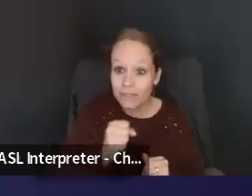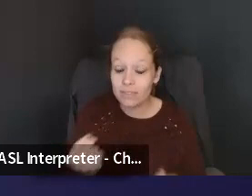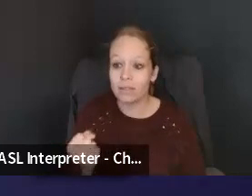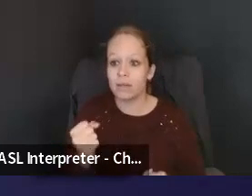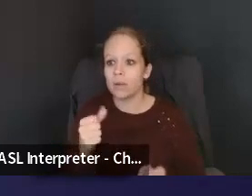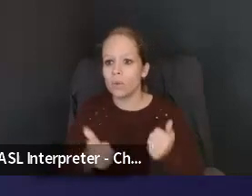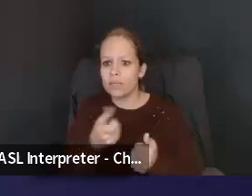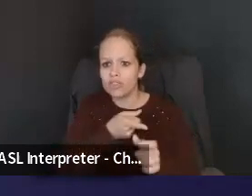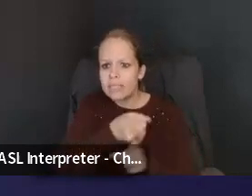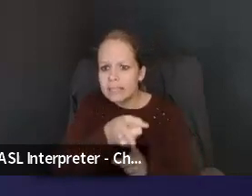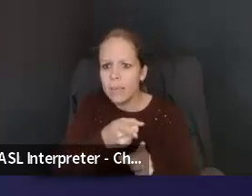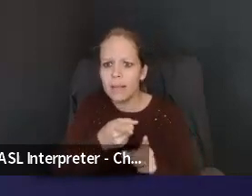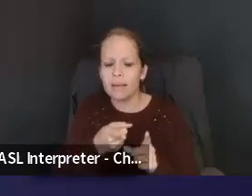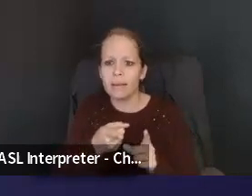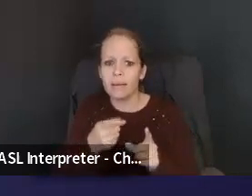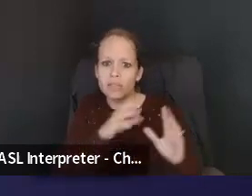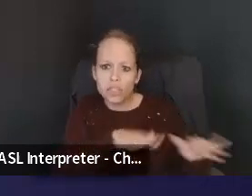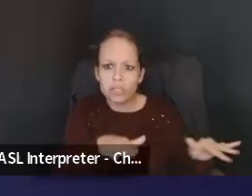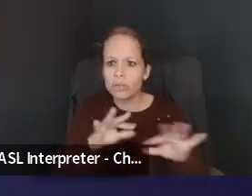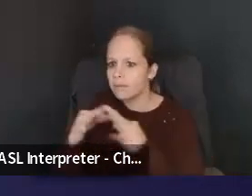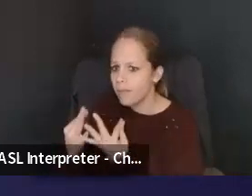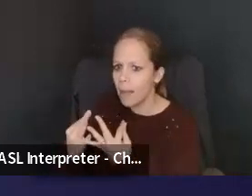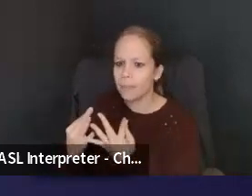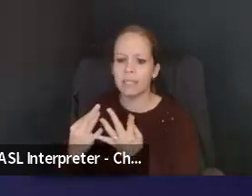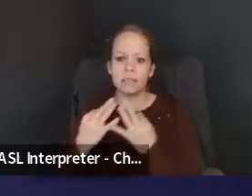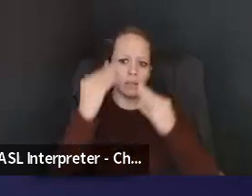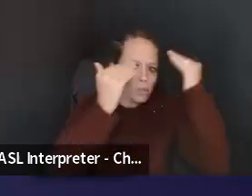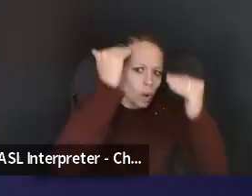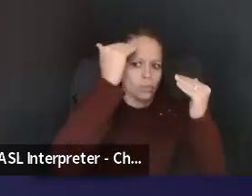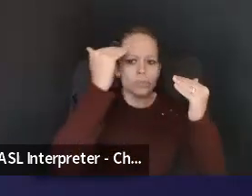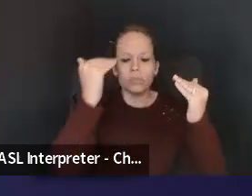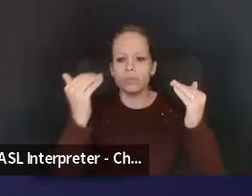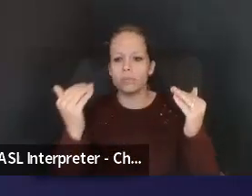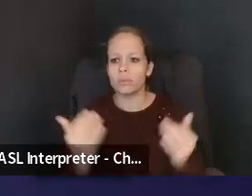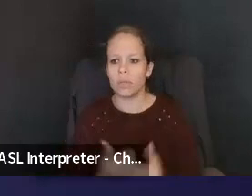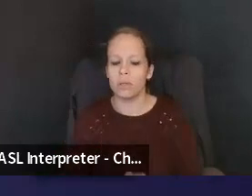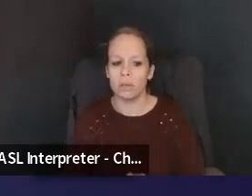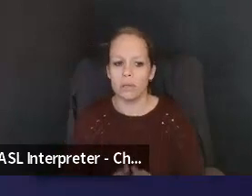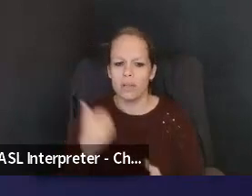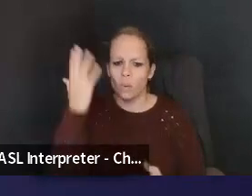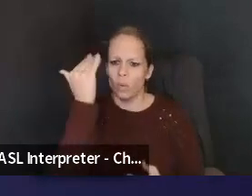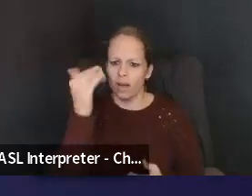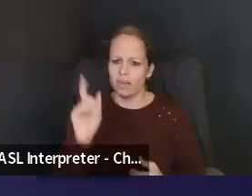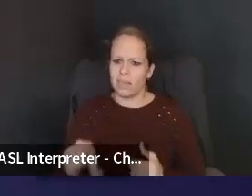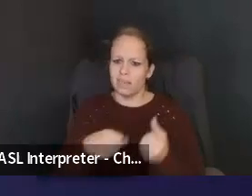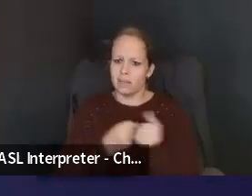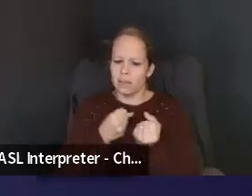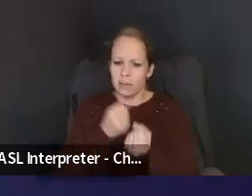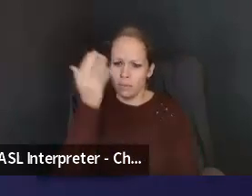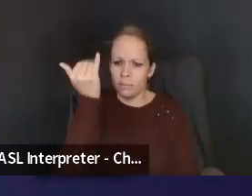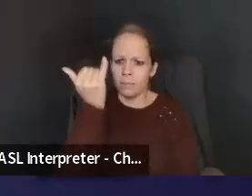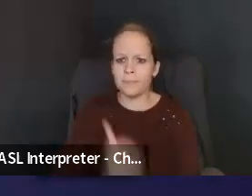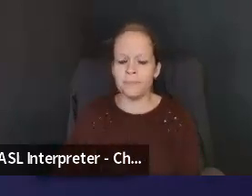we targeting? Are we targeting children, families, adults and why do they need these supports? We